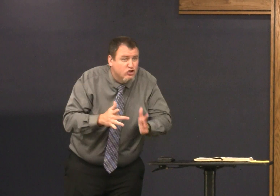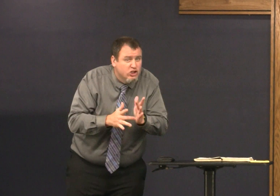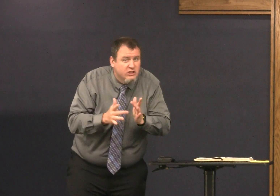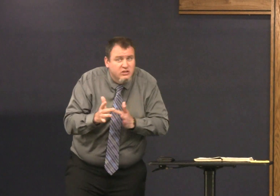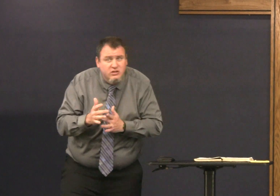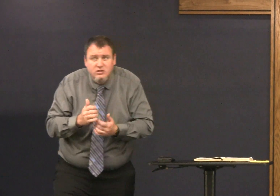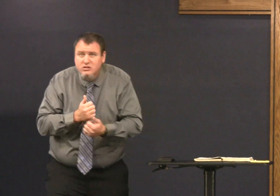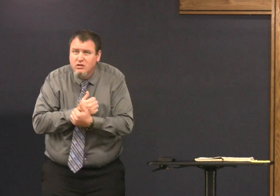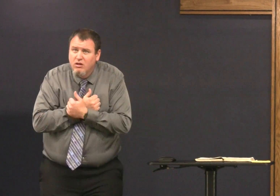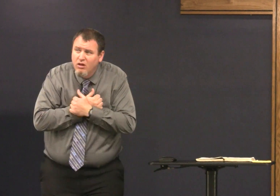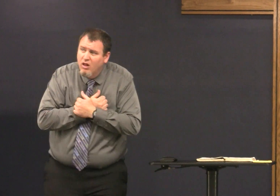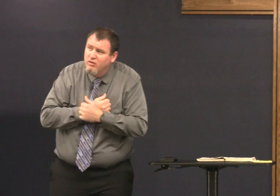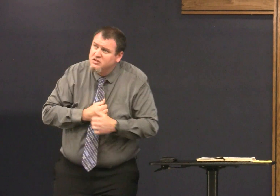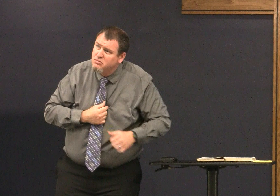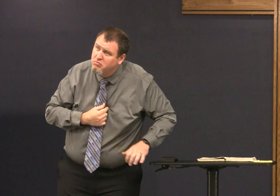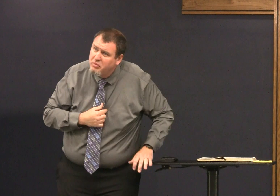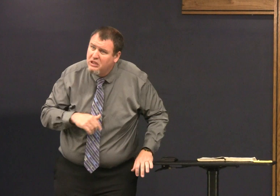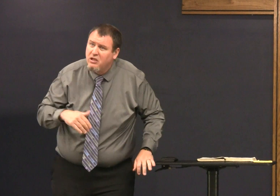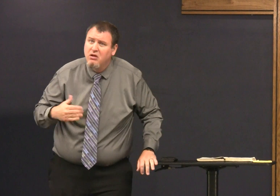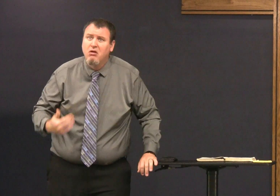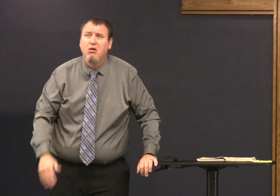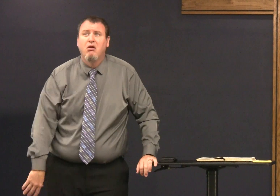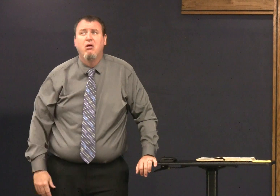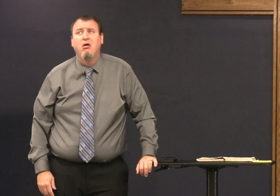sometimes we can be floored if we think about God really loves me